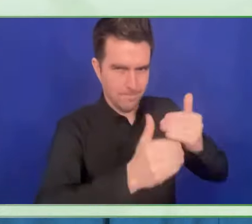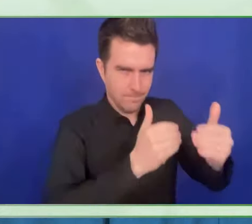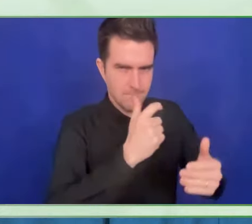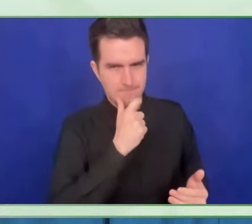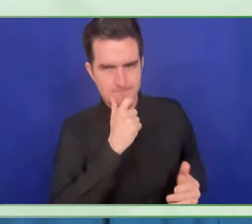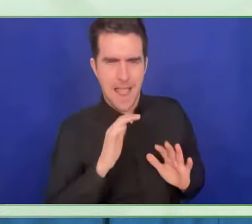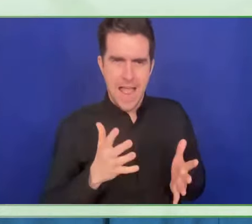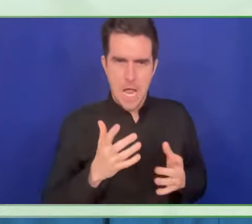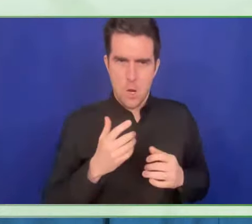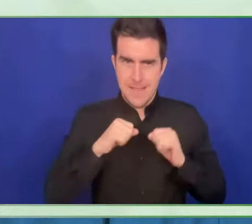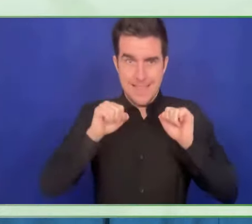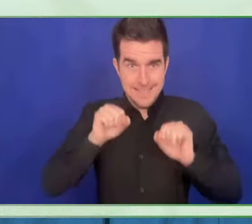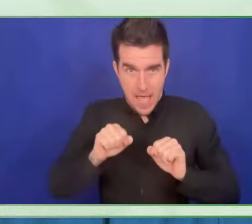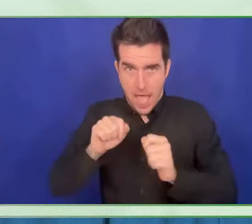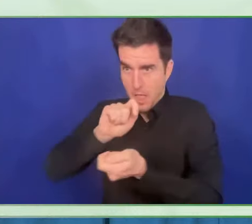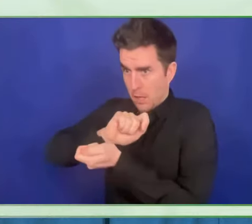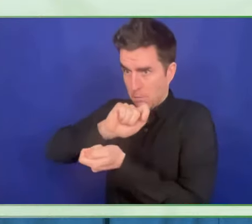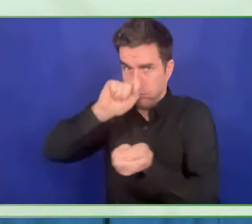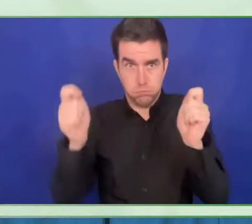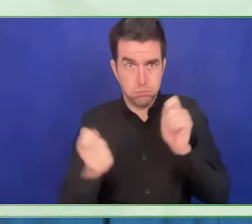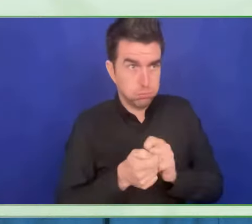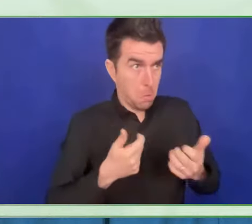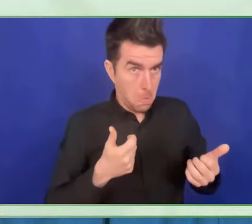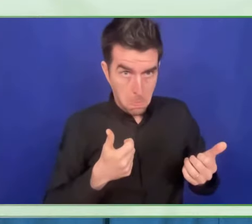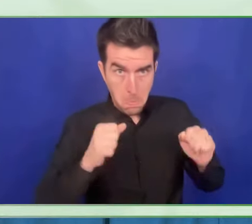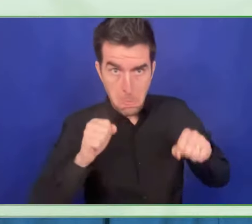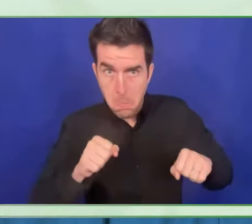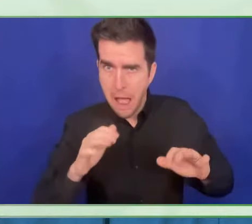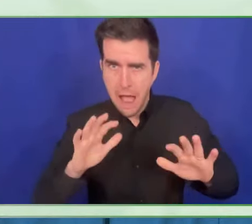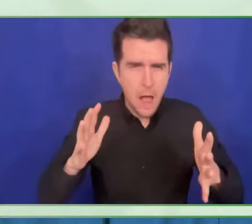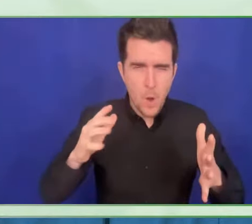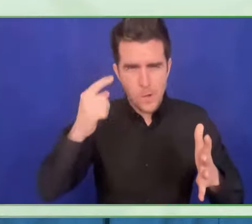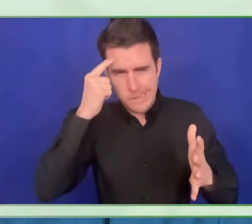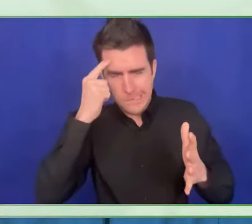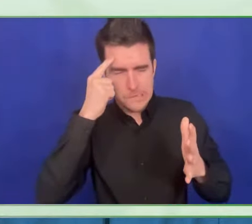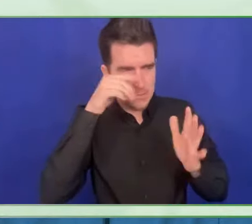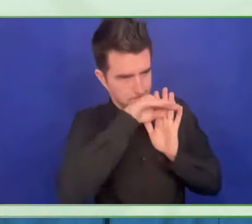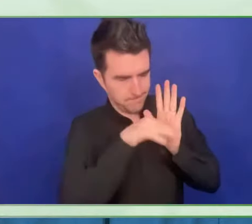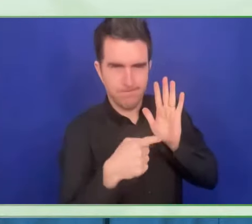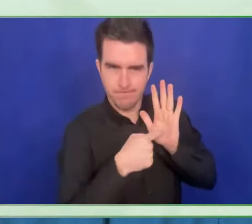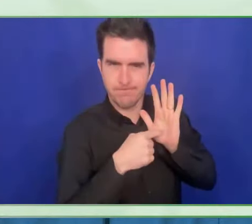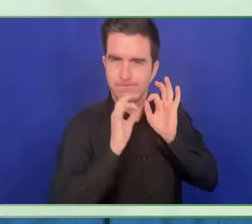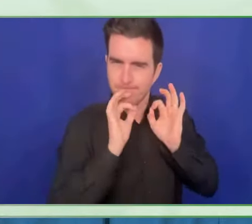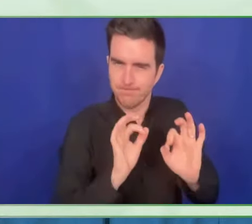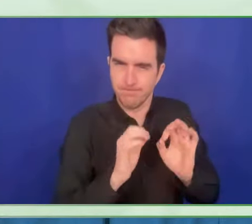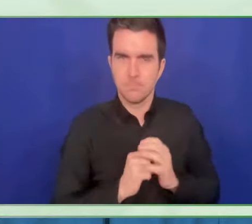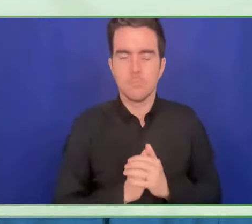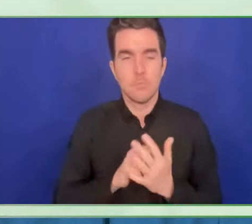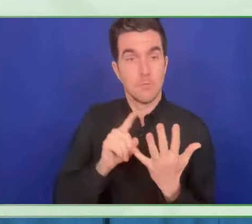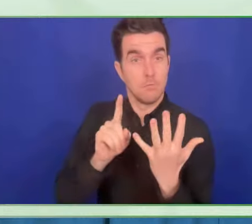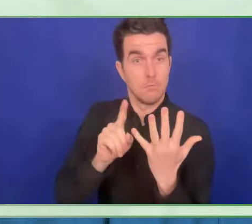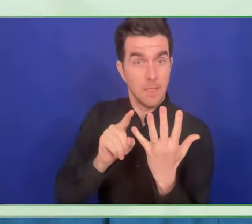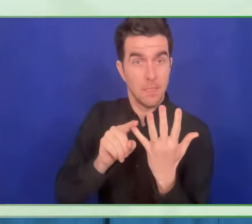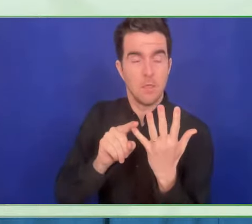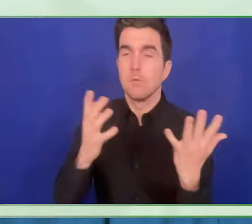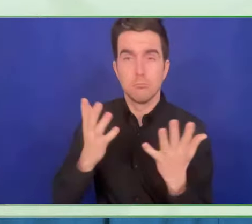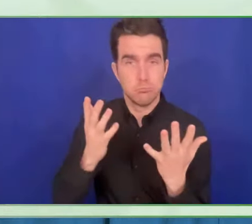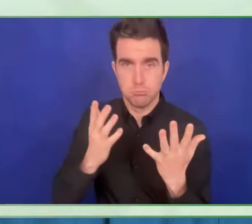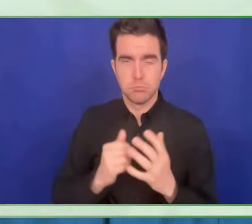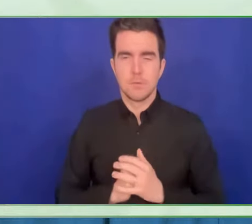decided freely to recognise disability assessments from one country to another.